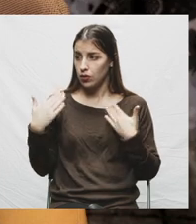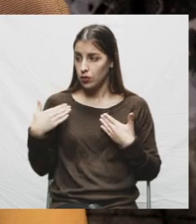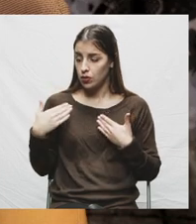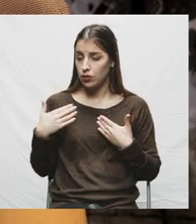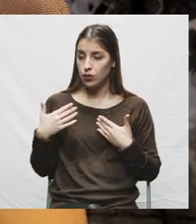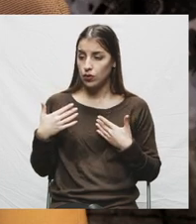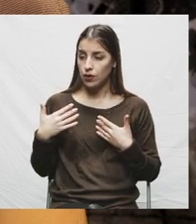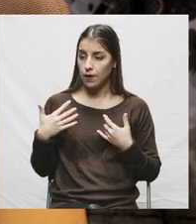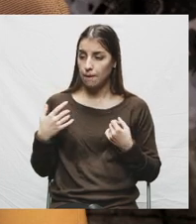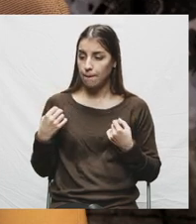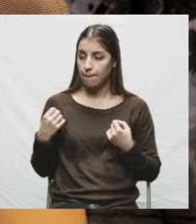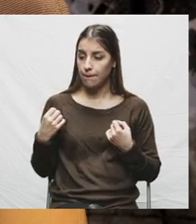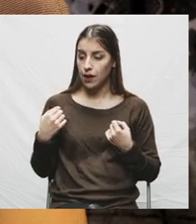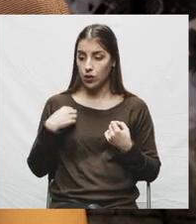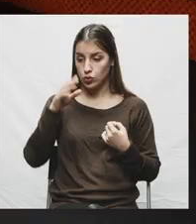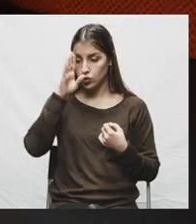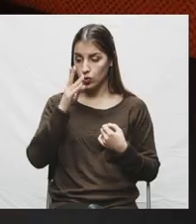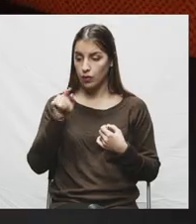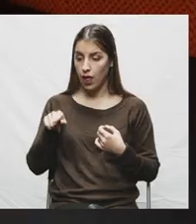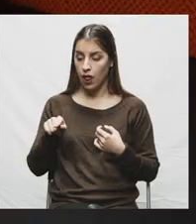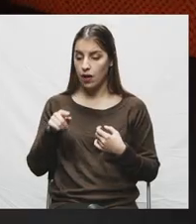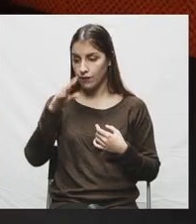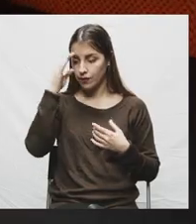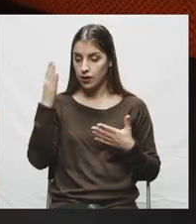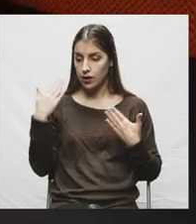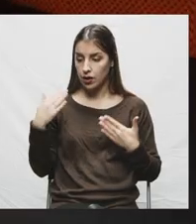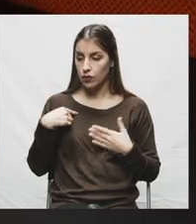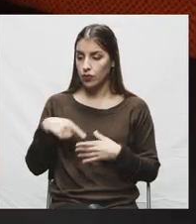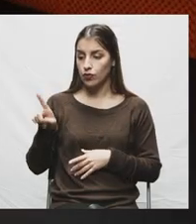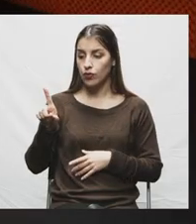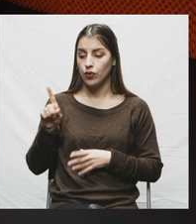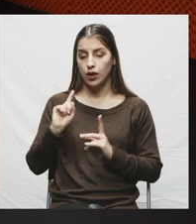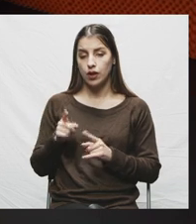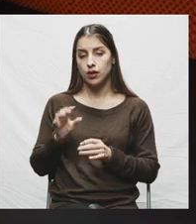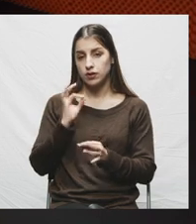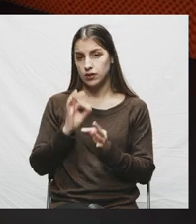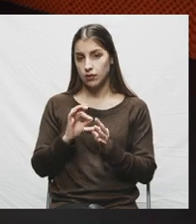It was summer when I knew my contract wasn’t going to be renewed. I went there at the end of September, beginning of October